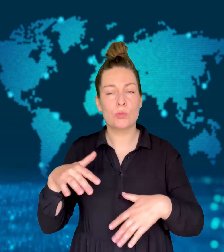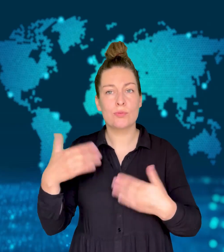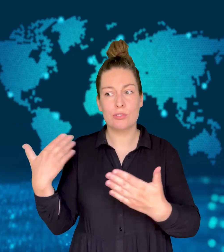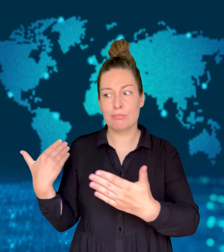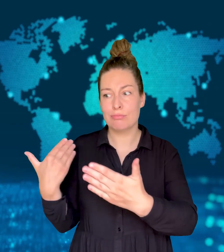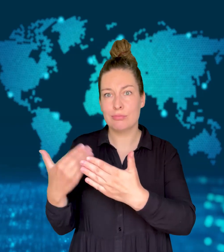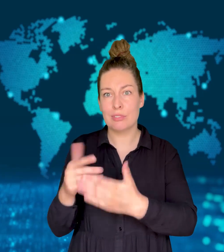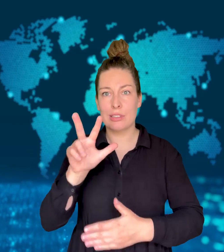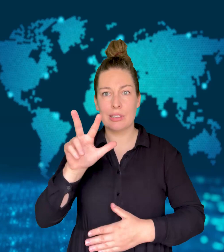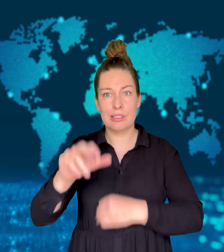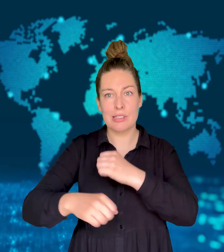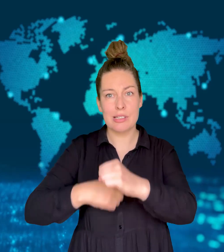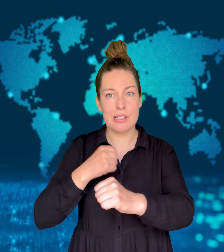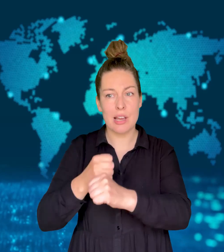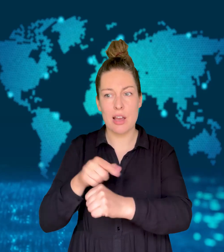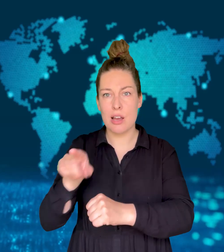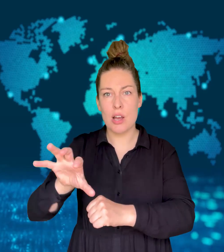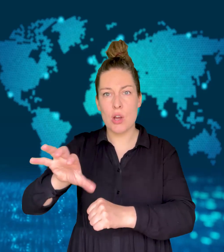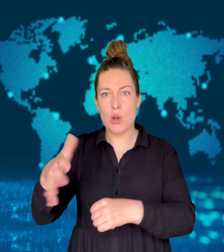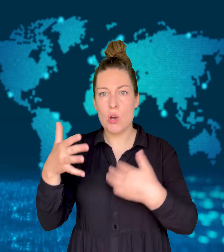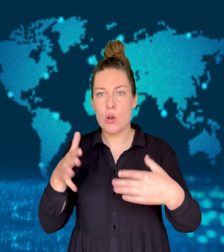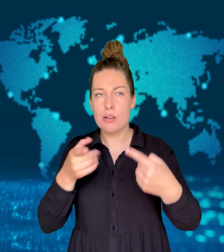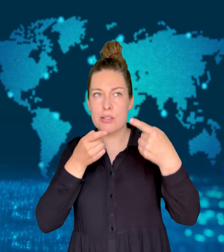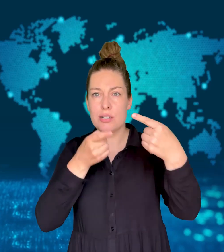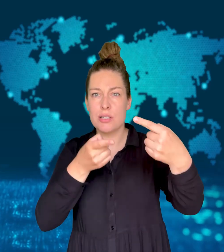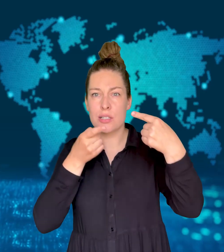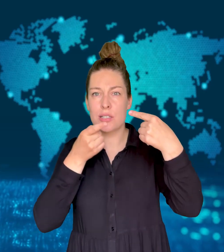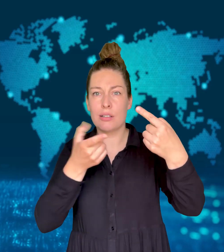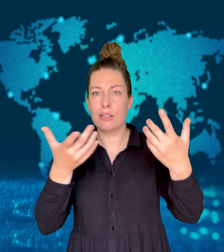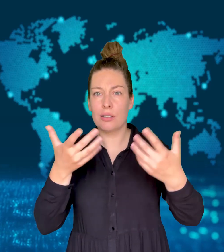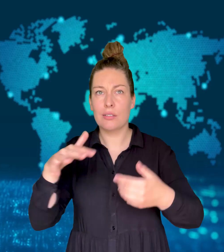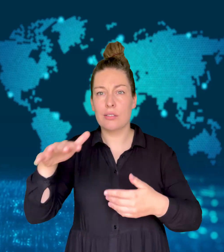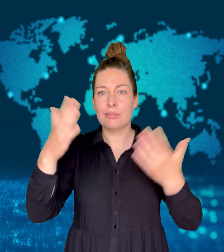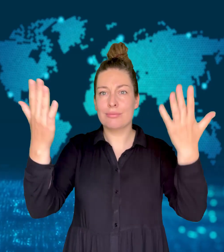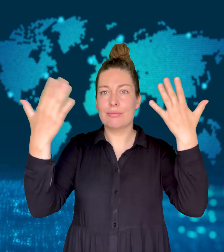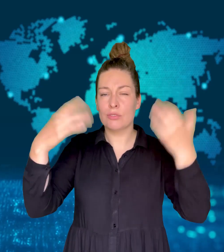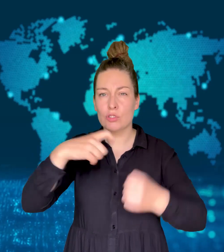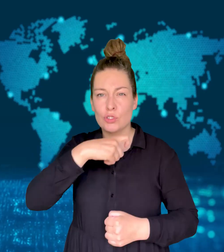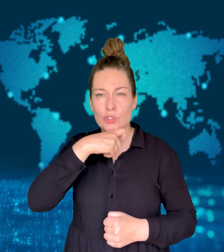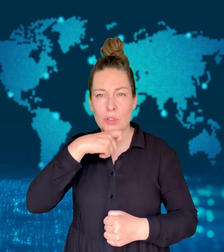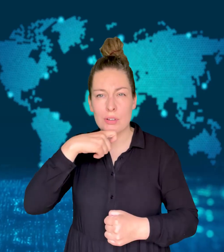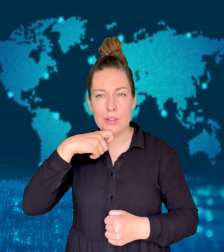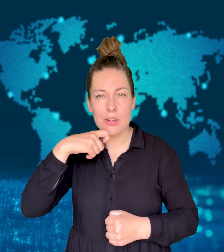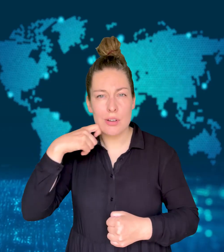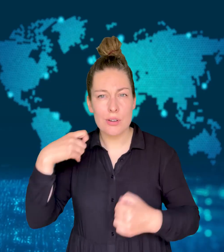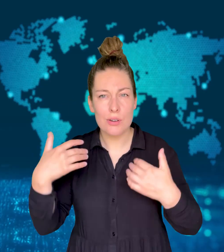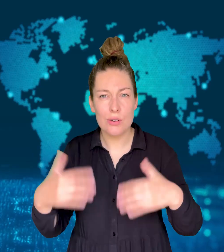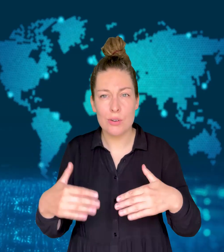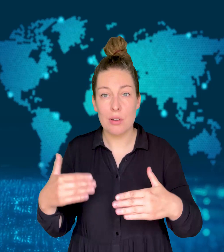as well as its second year of extreme economic hardship.